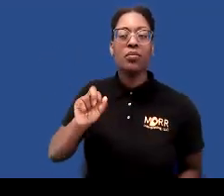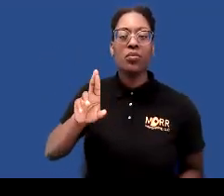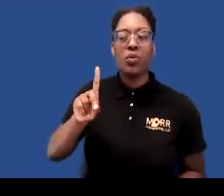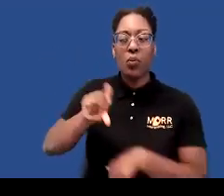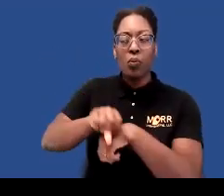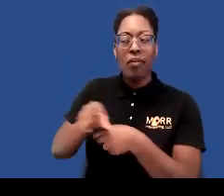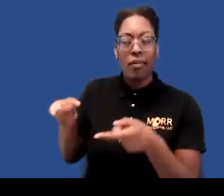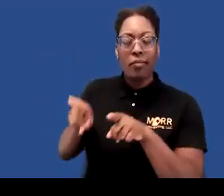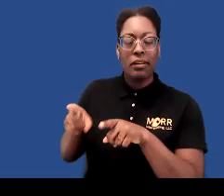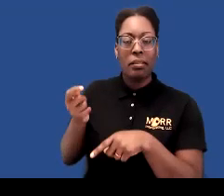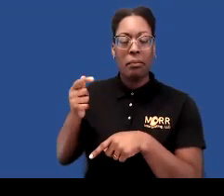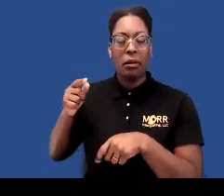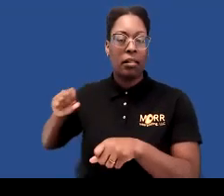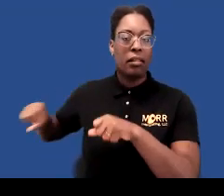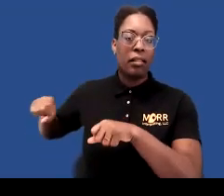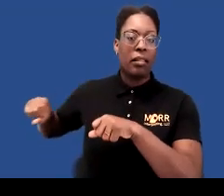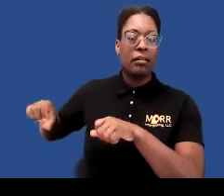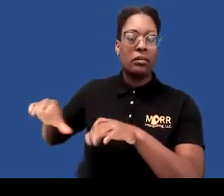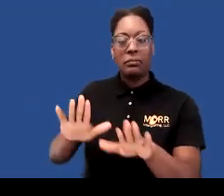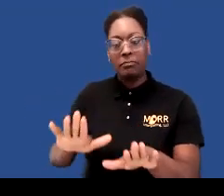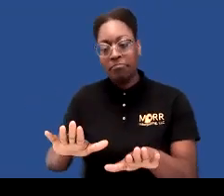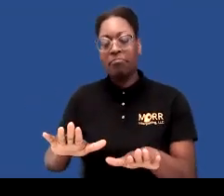just bear with me. I will try and speak up.